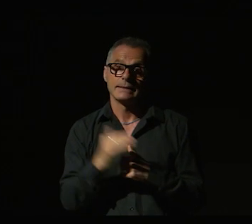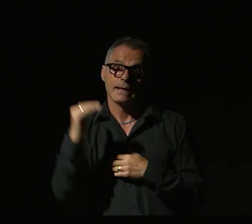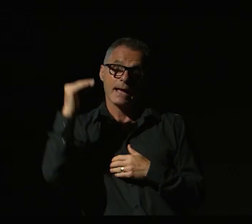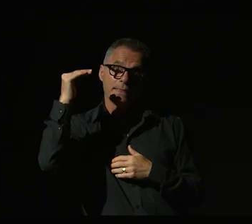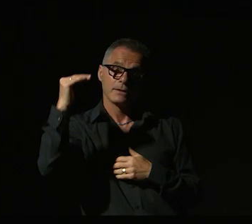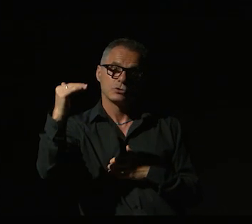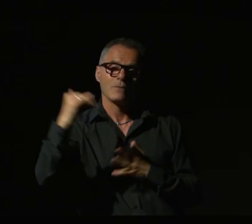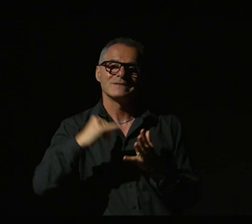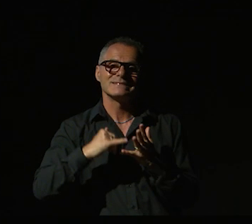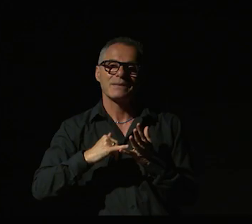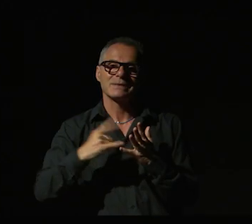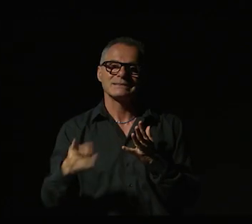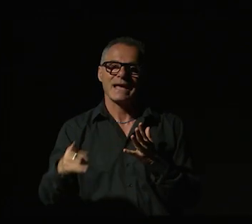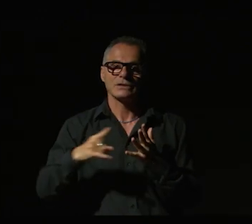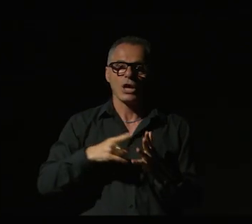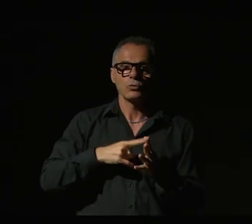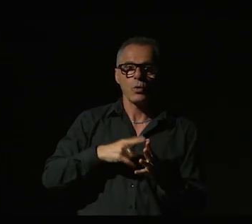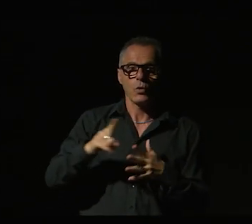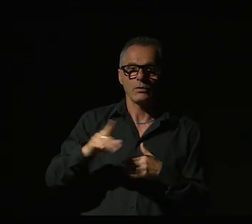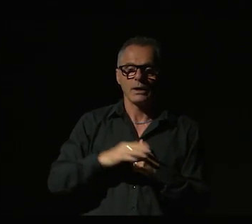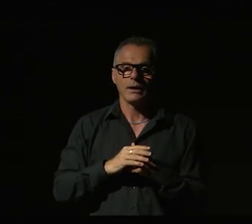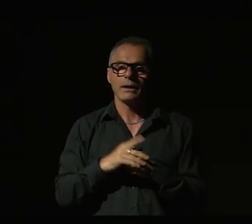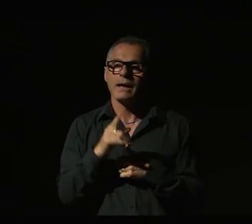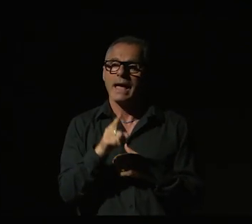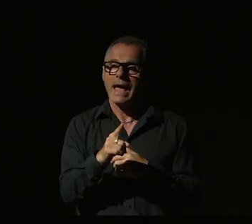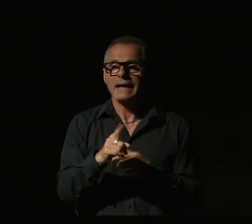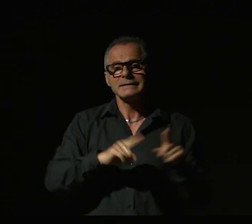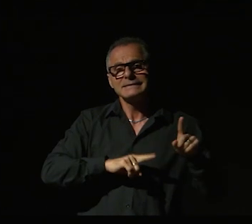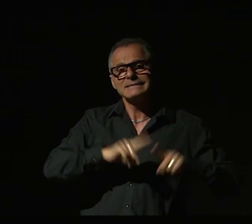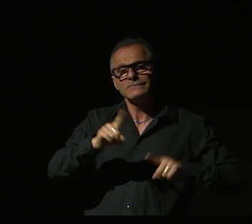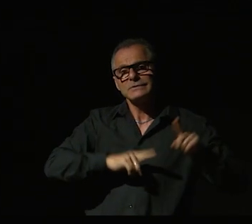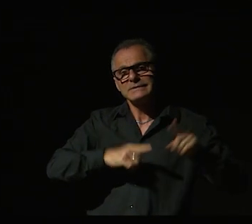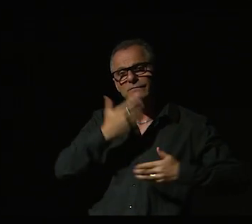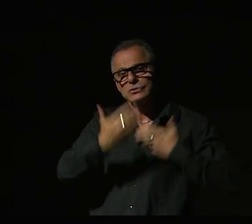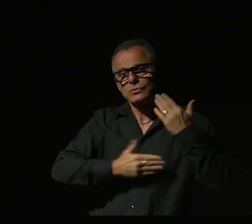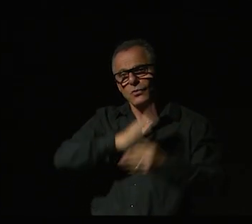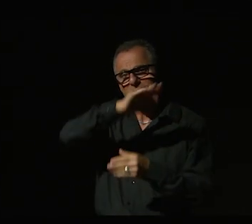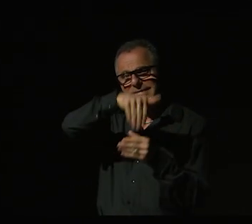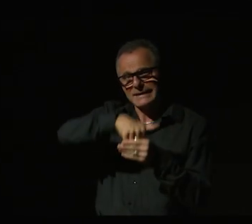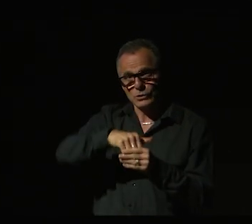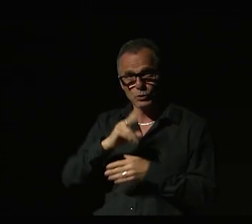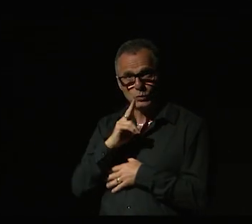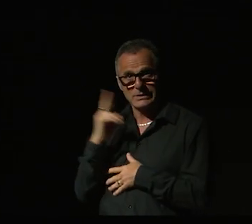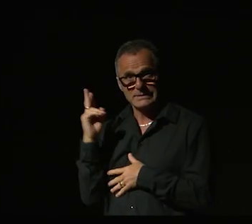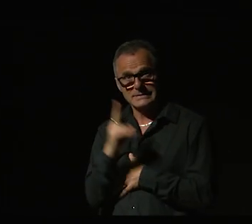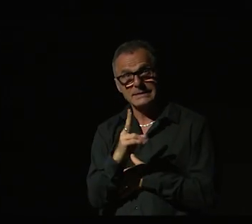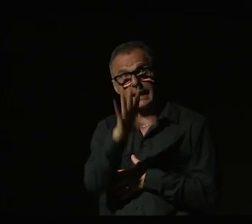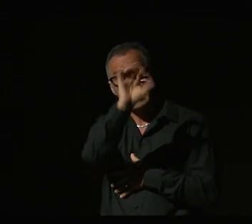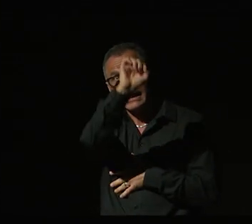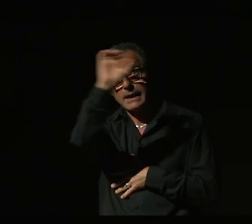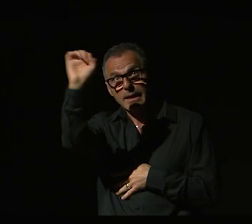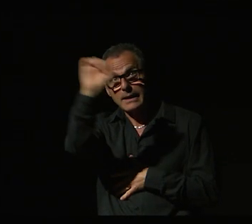And at the bottom, the marine scene, I'll talk about the identification of the subject a little bit later.